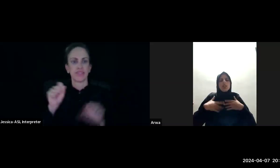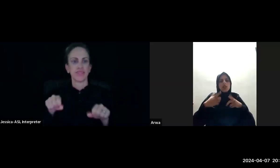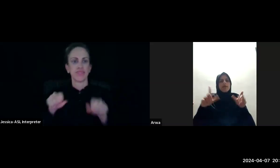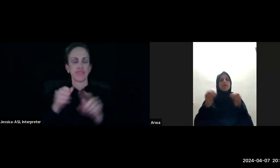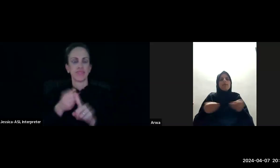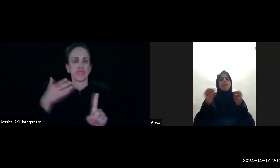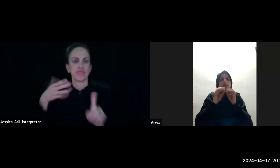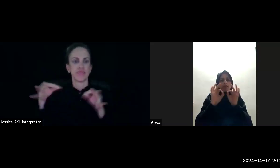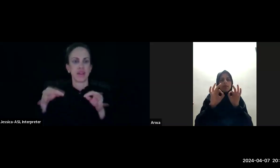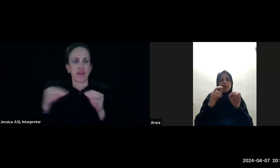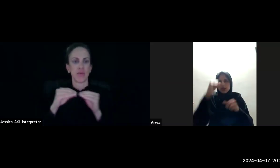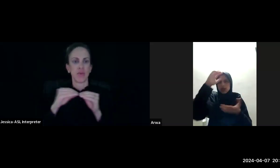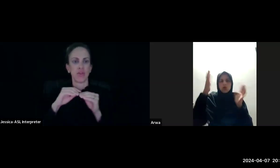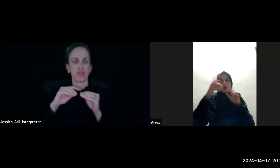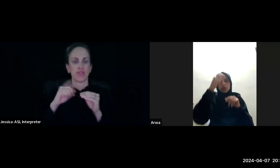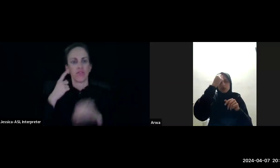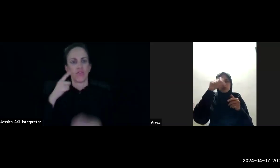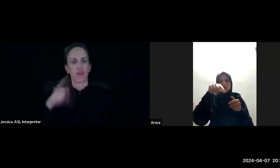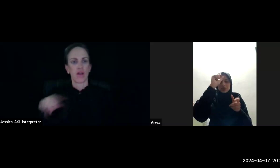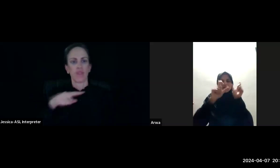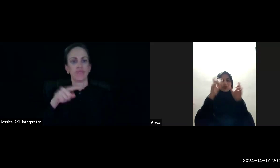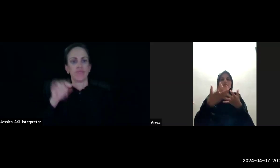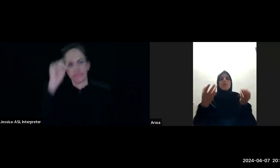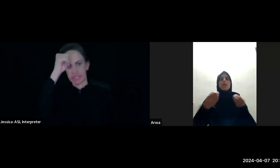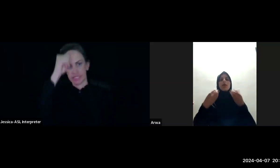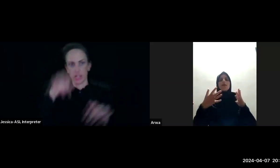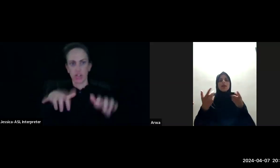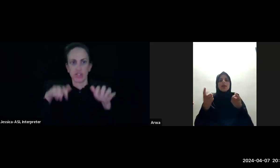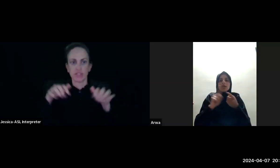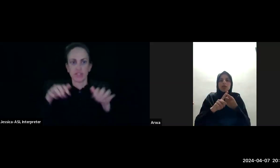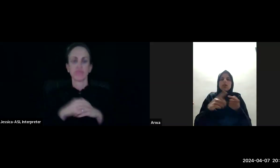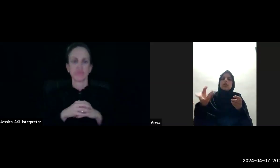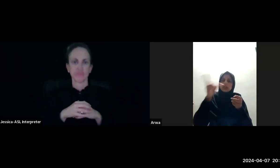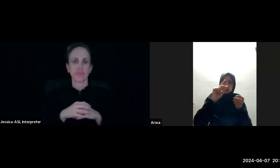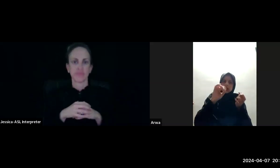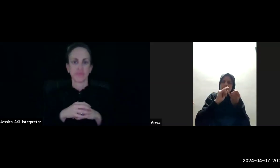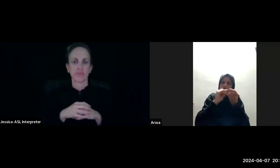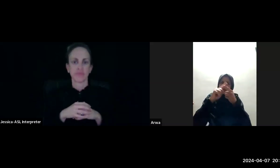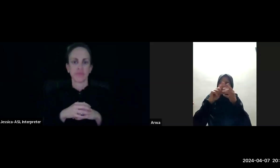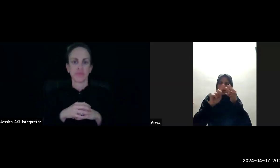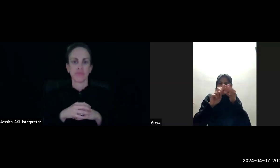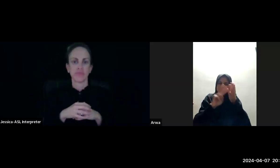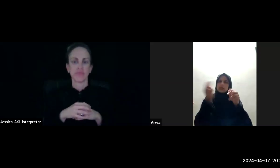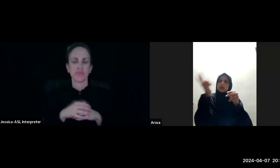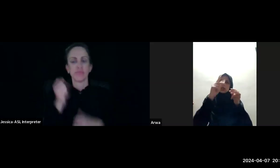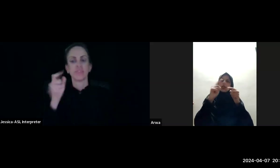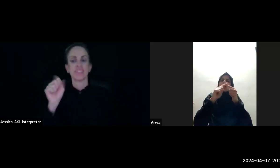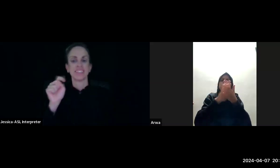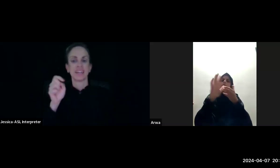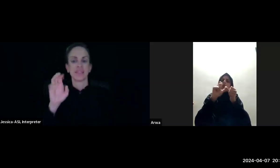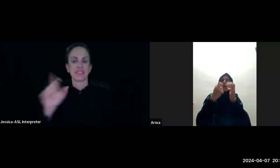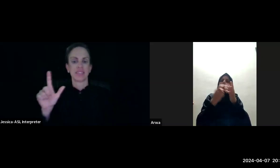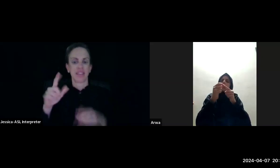an Indian audience. and stem cell therapy may be much more cheap power uh but then still we have